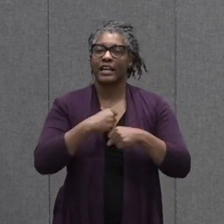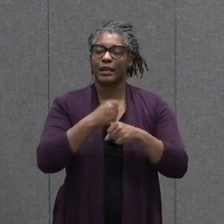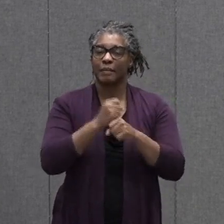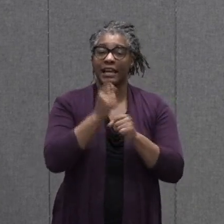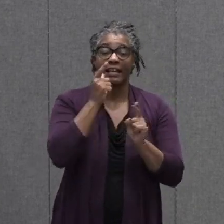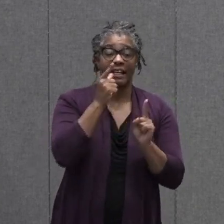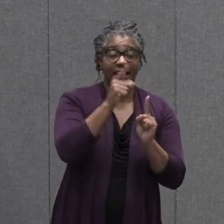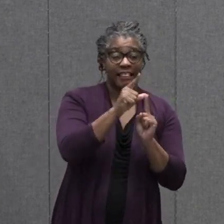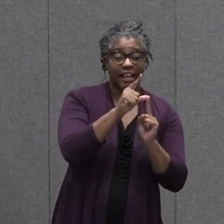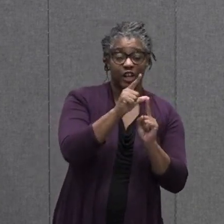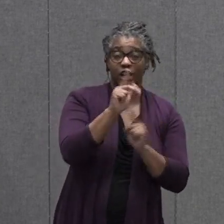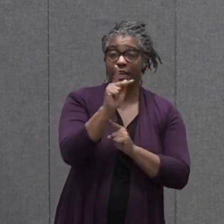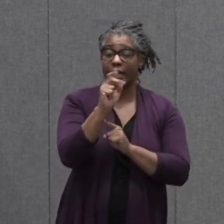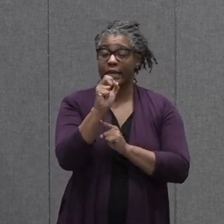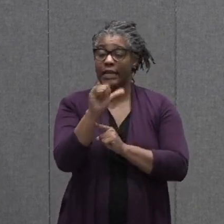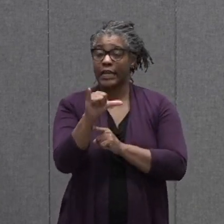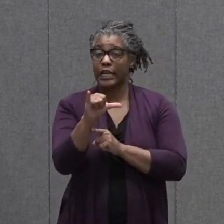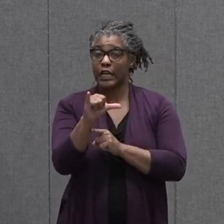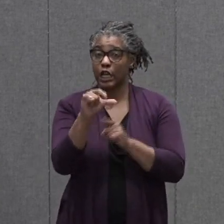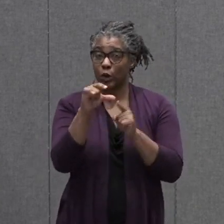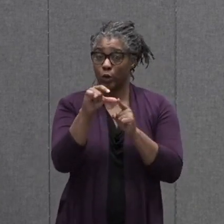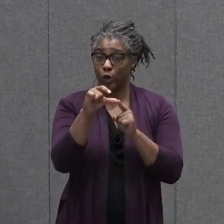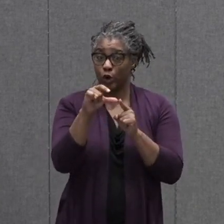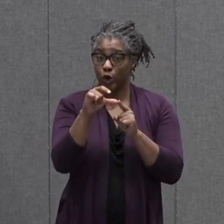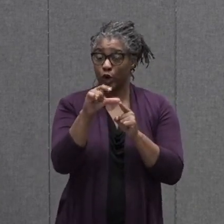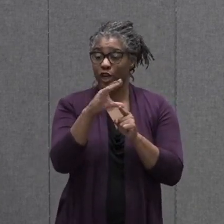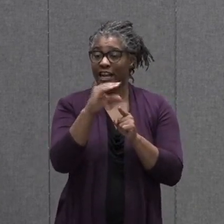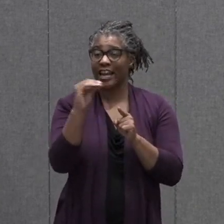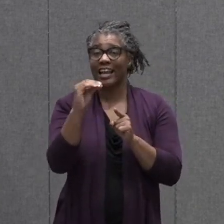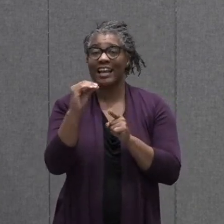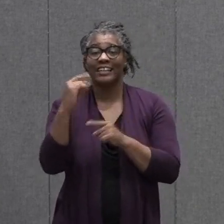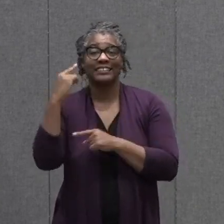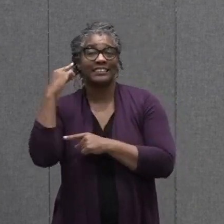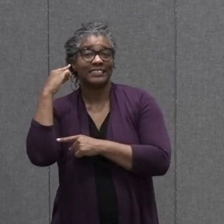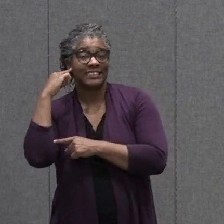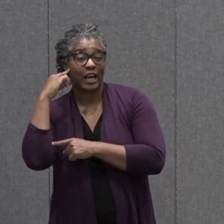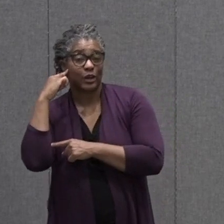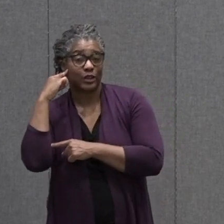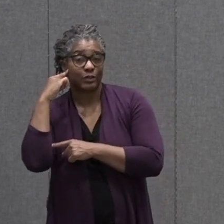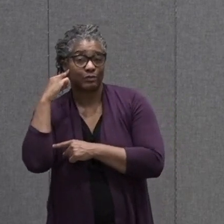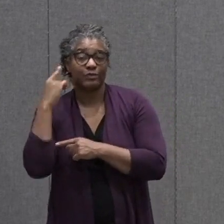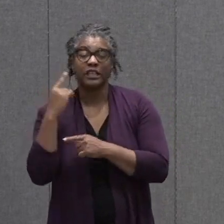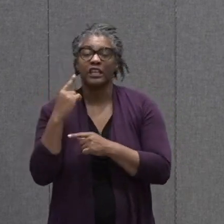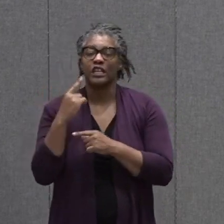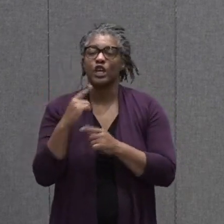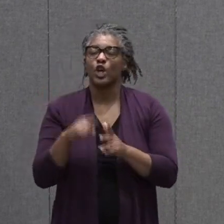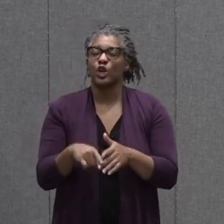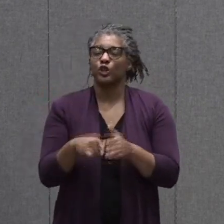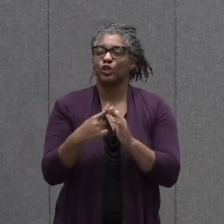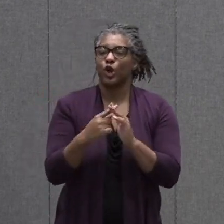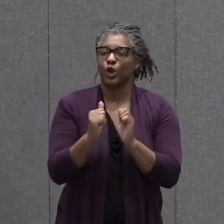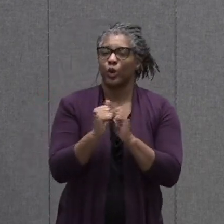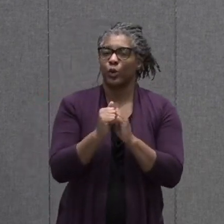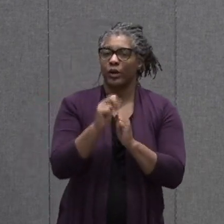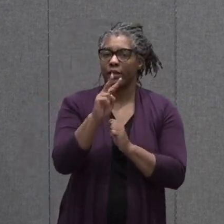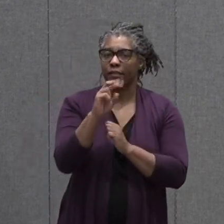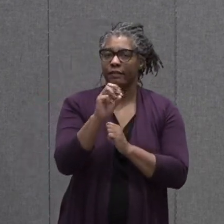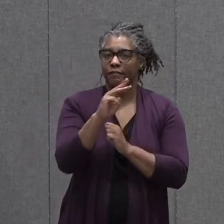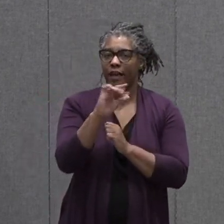to that activity we did earlier this week. Let's start with our vowel sounds, making the short vowel sound.